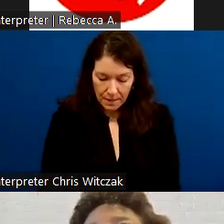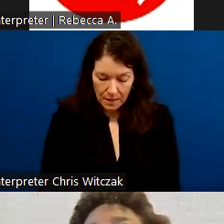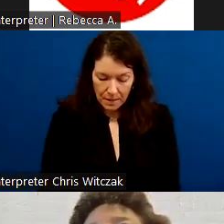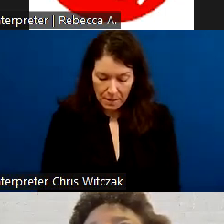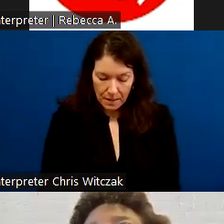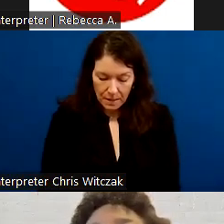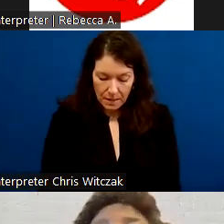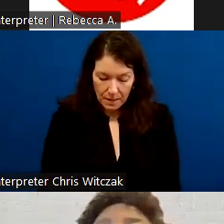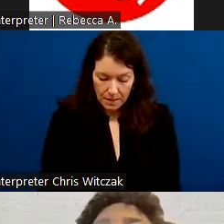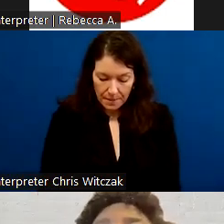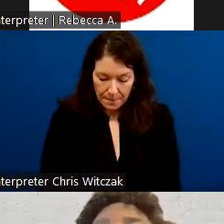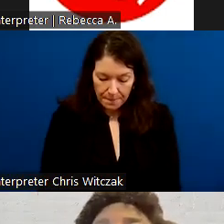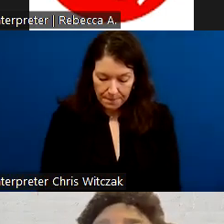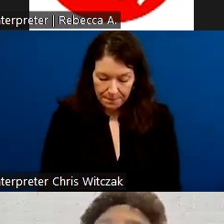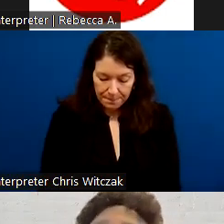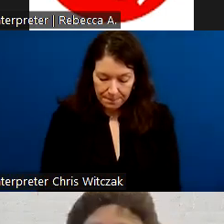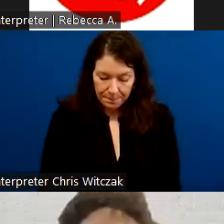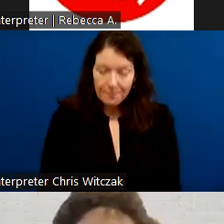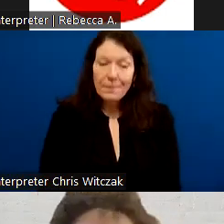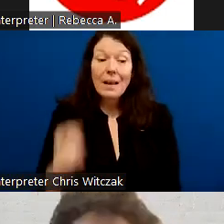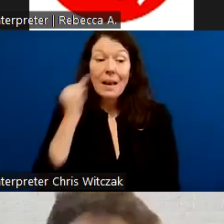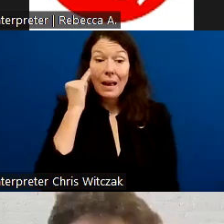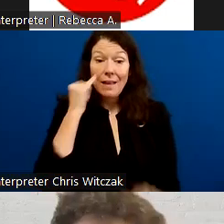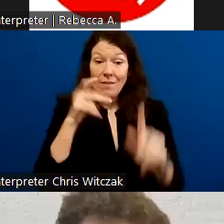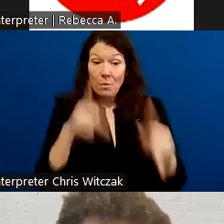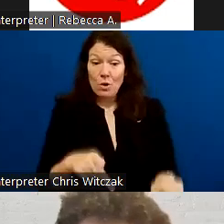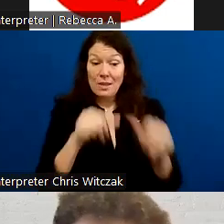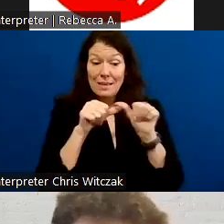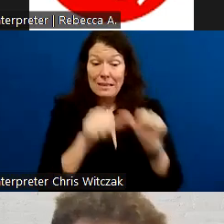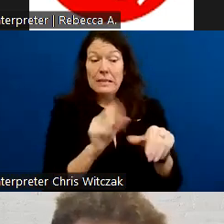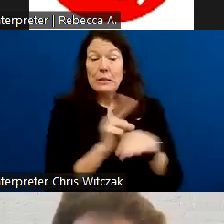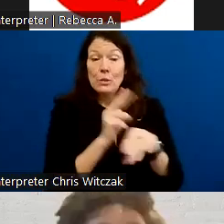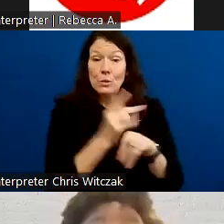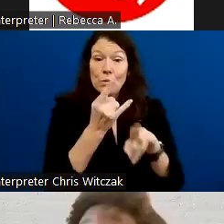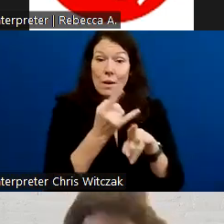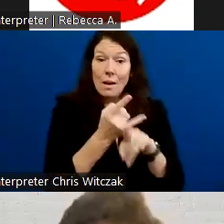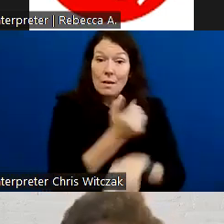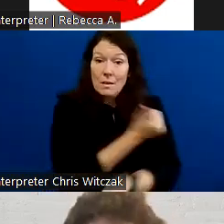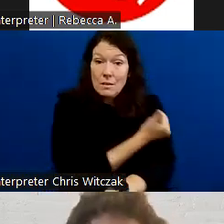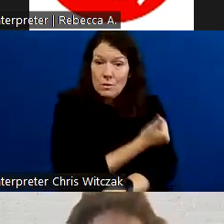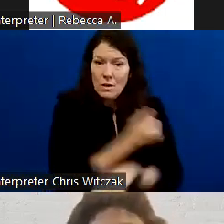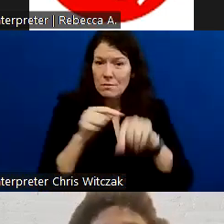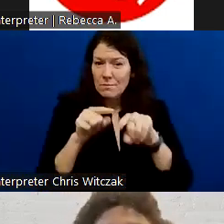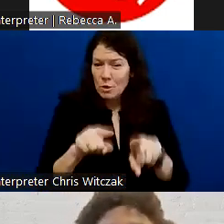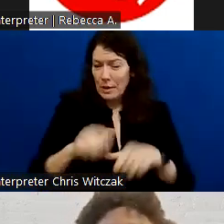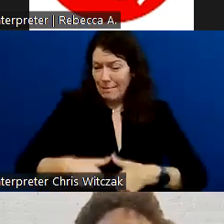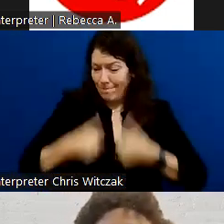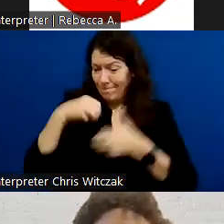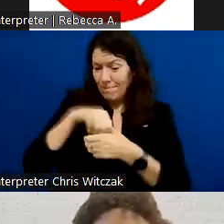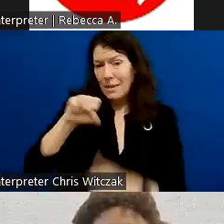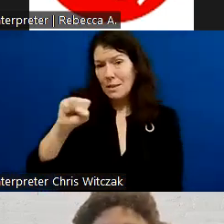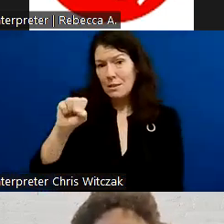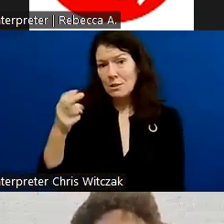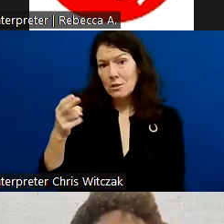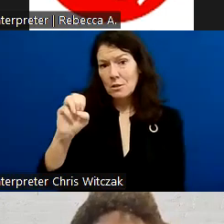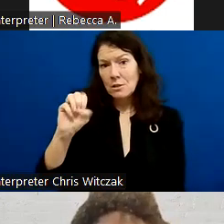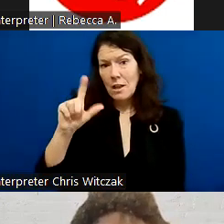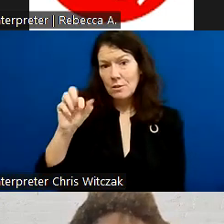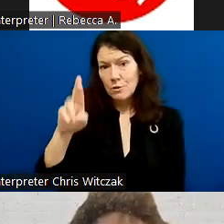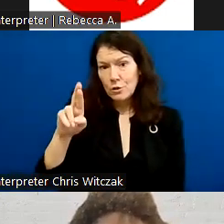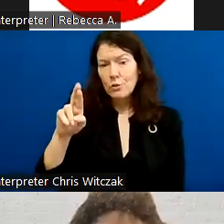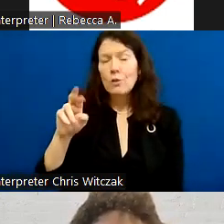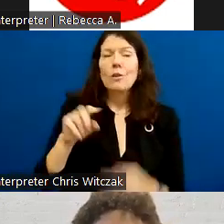if someone is continuing to use substances while in shelter um or transitional housing